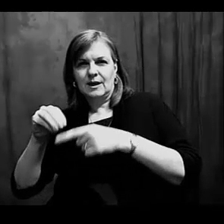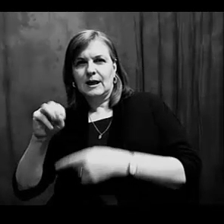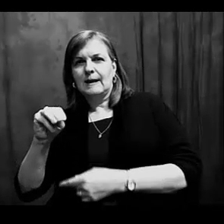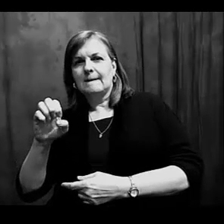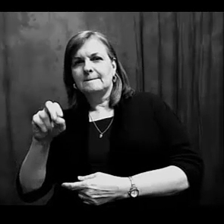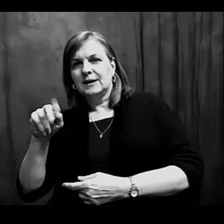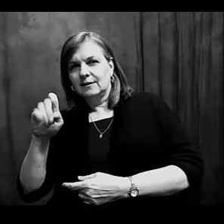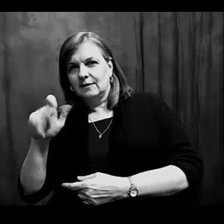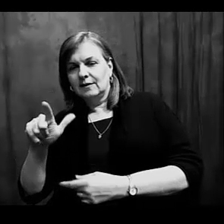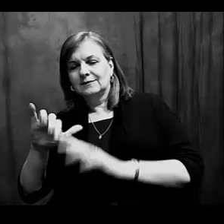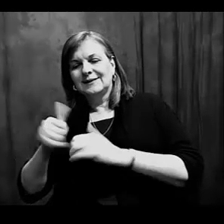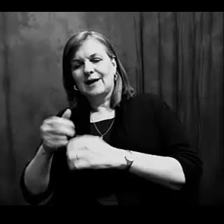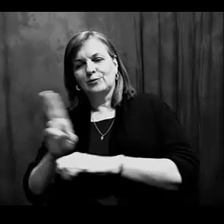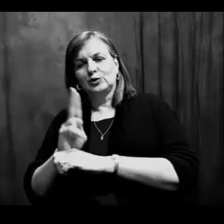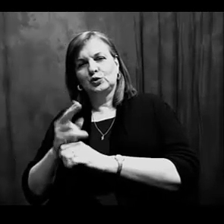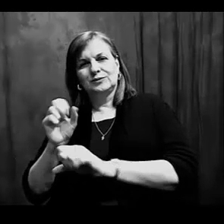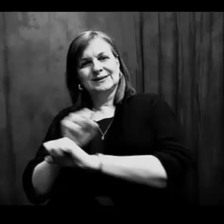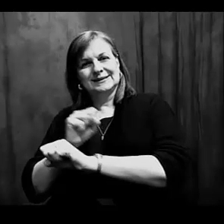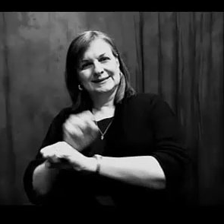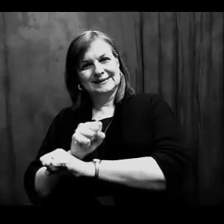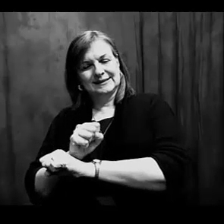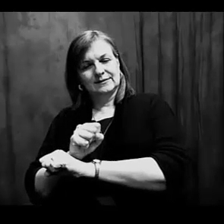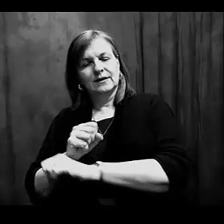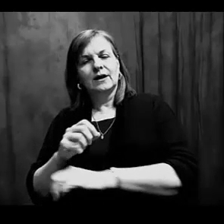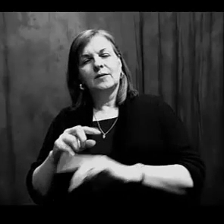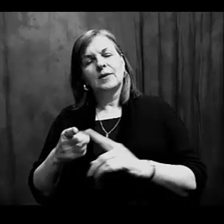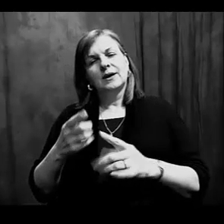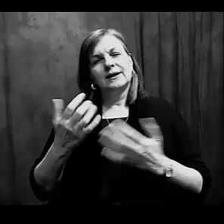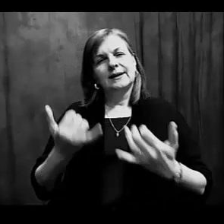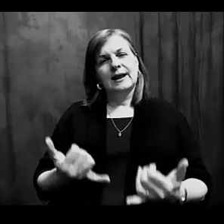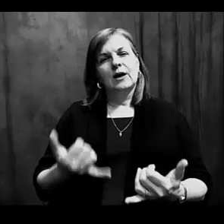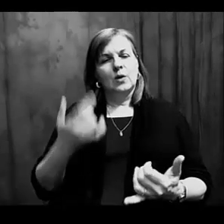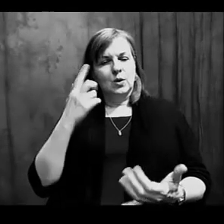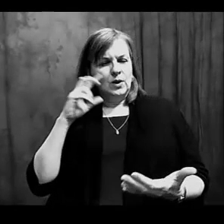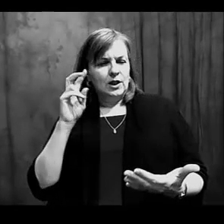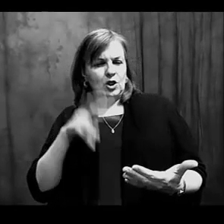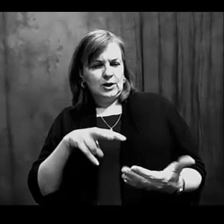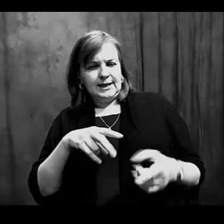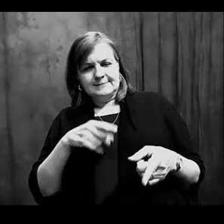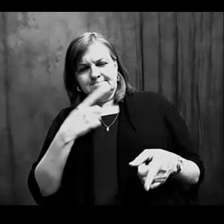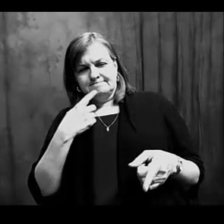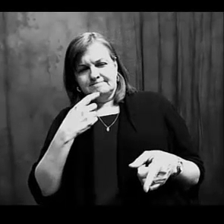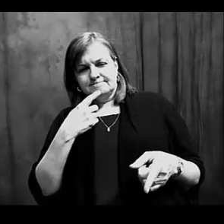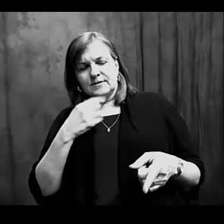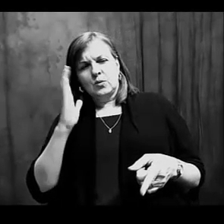Mendel before in the introduction of statistics to this process but what we want to look at